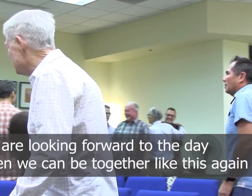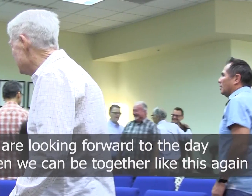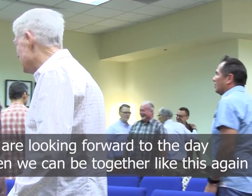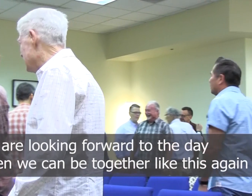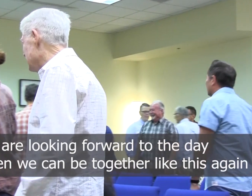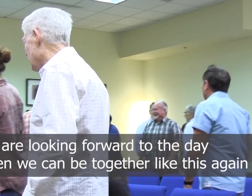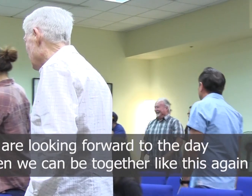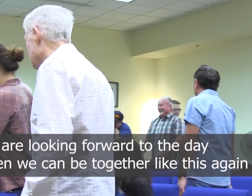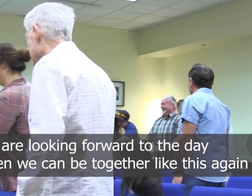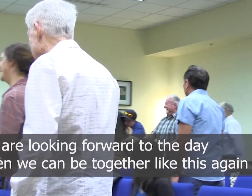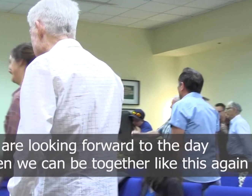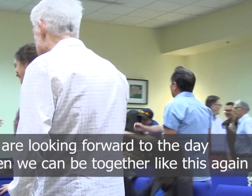you